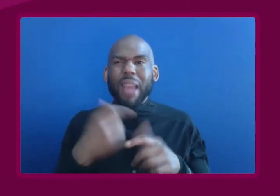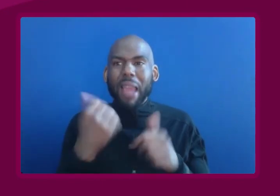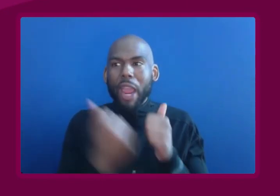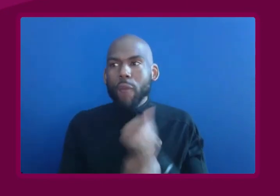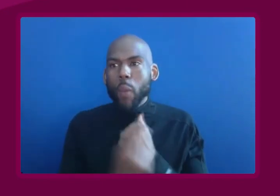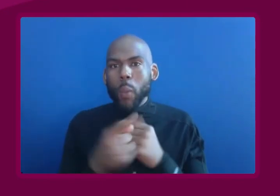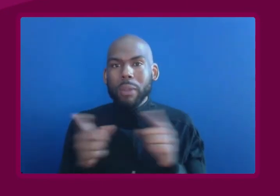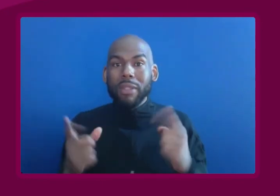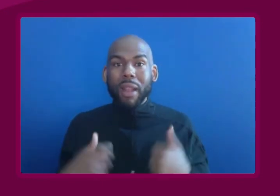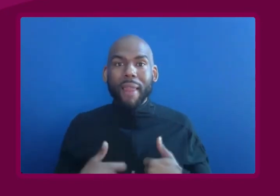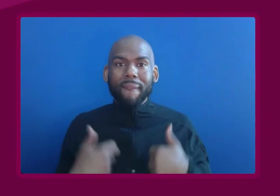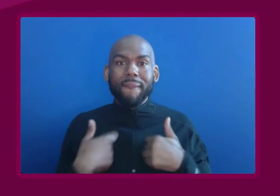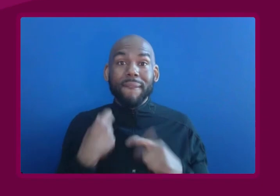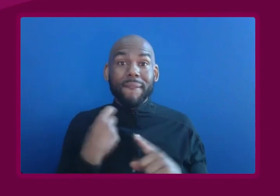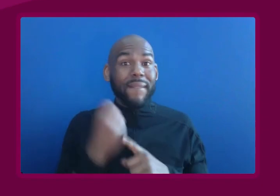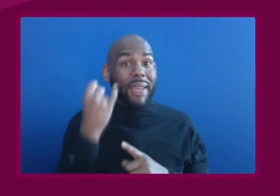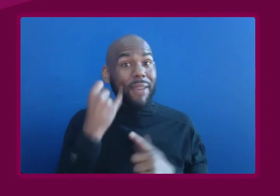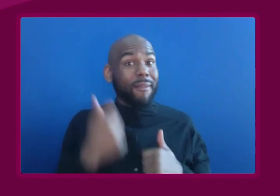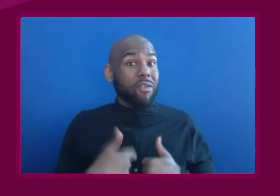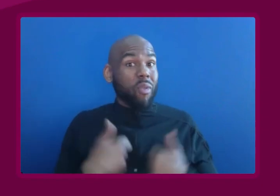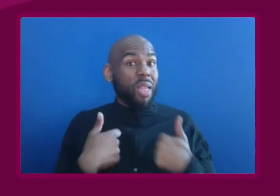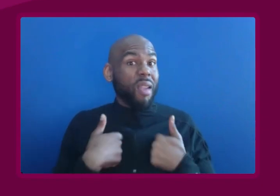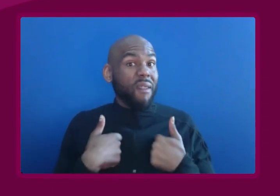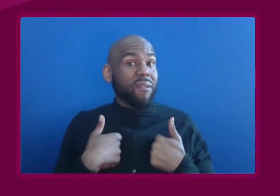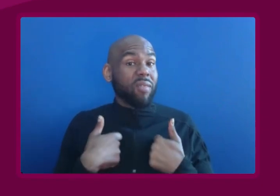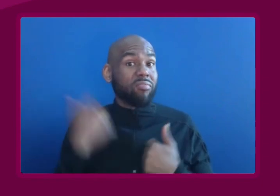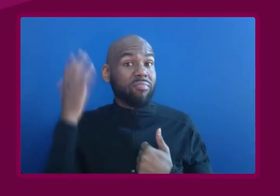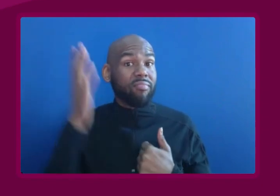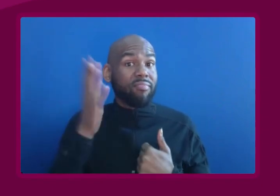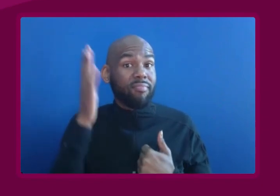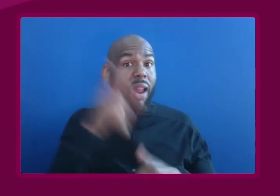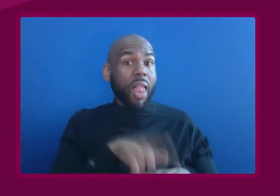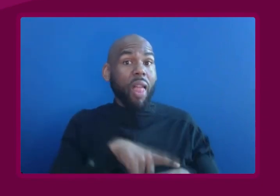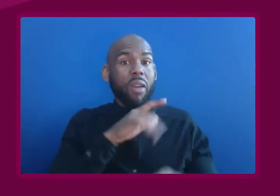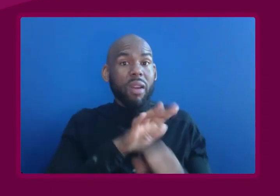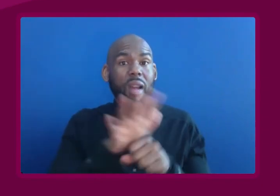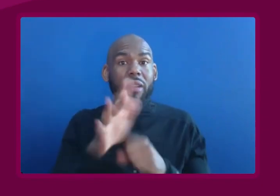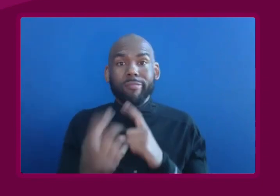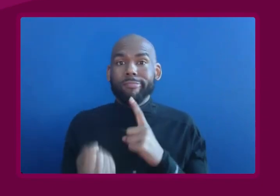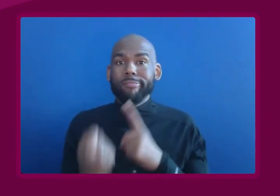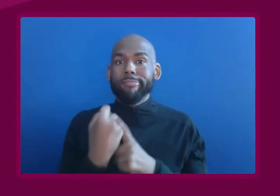If we all live long enough, that might happen to us one day.